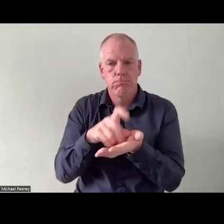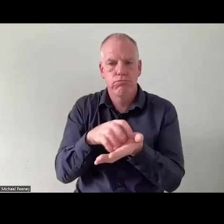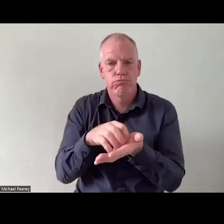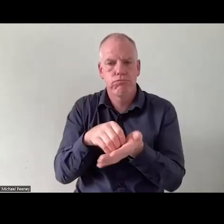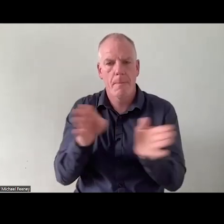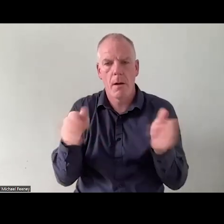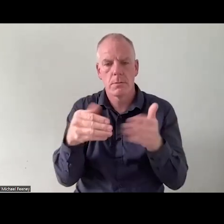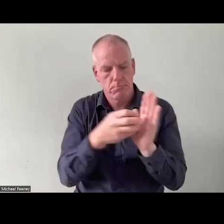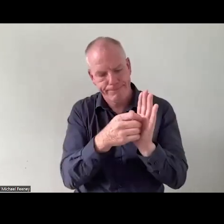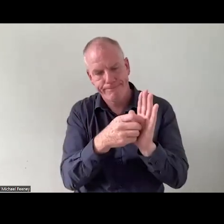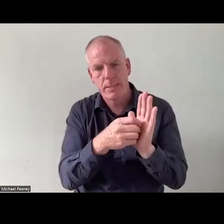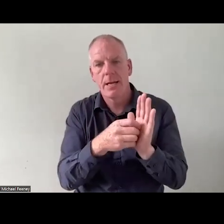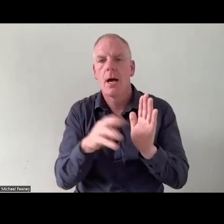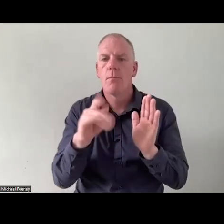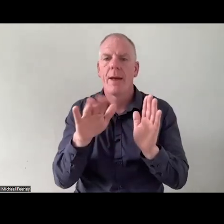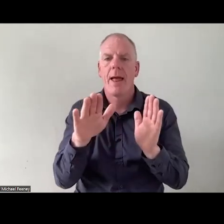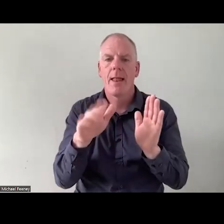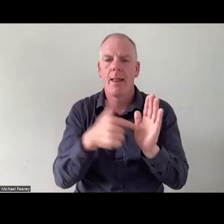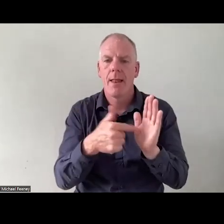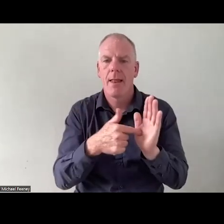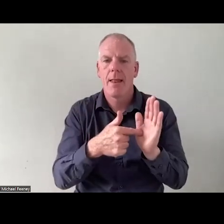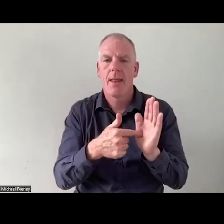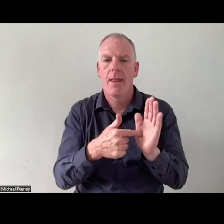but also braille packaging, braille on their packaging.